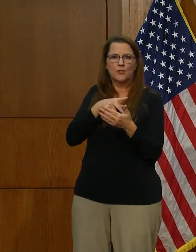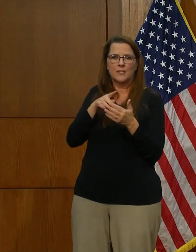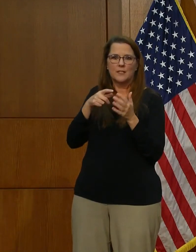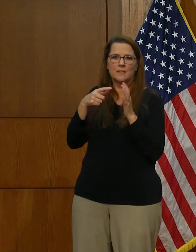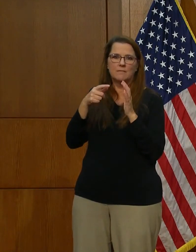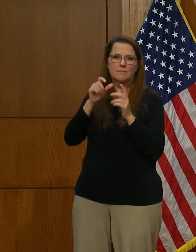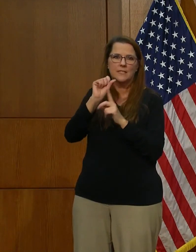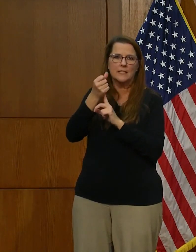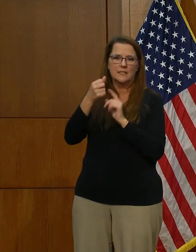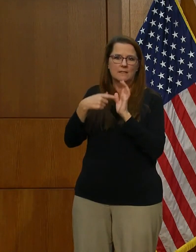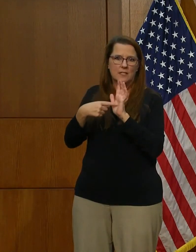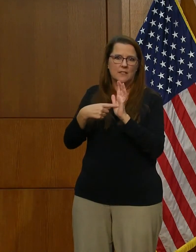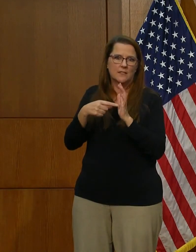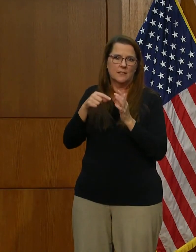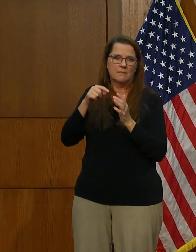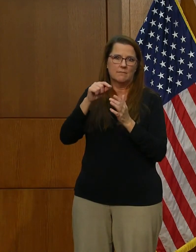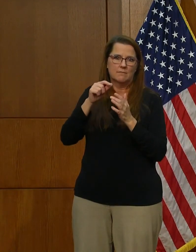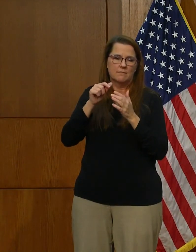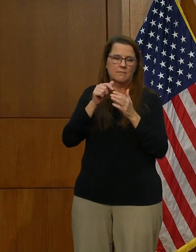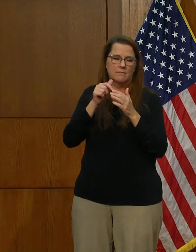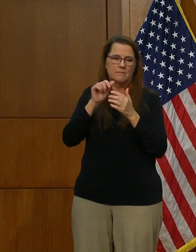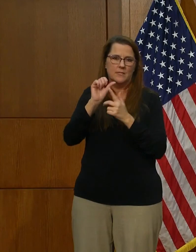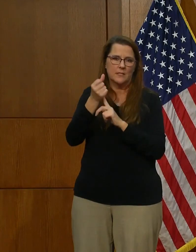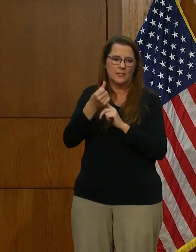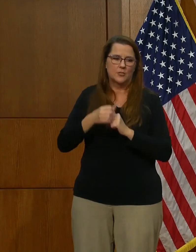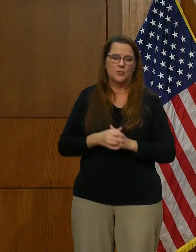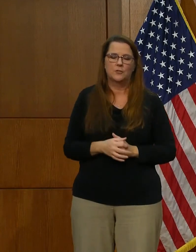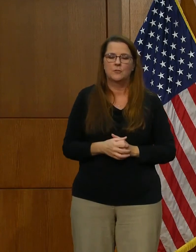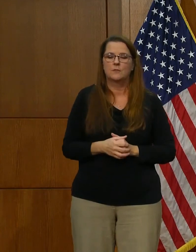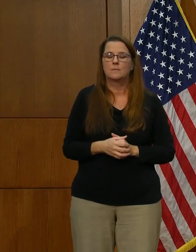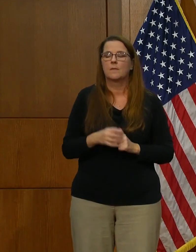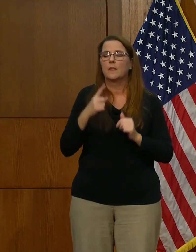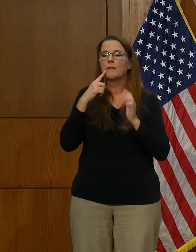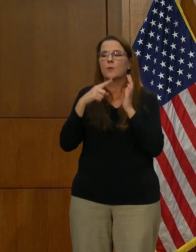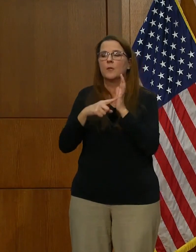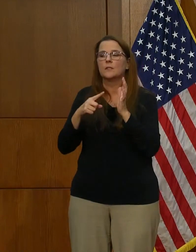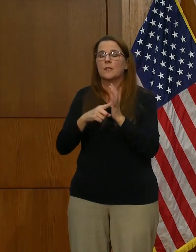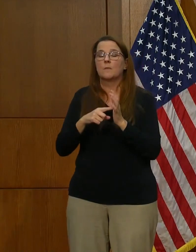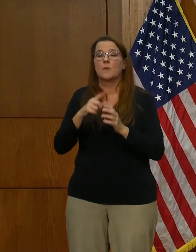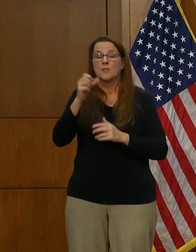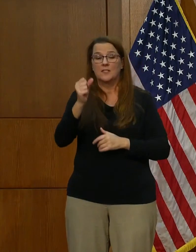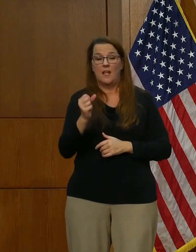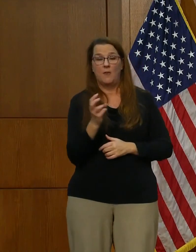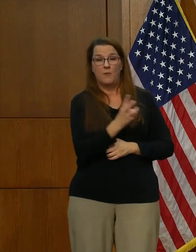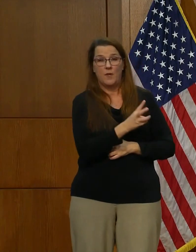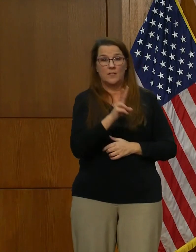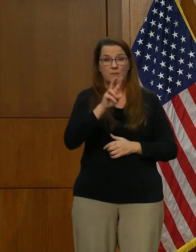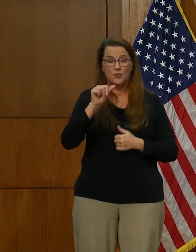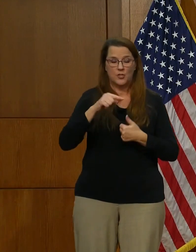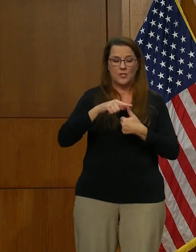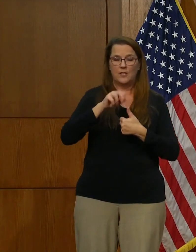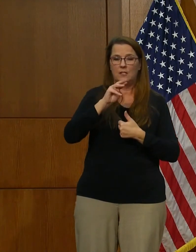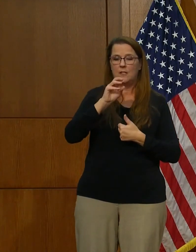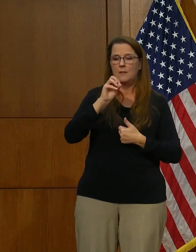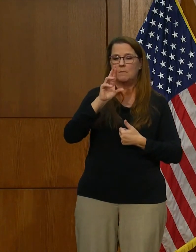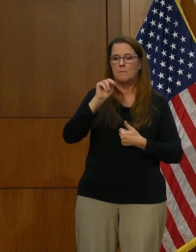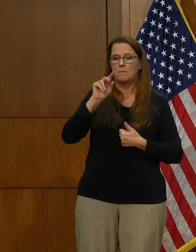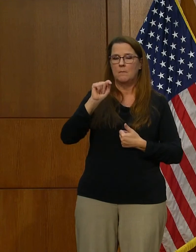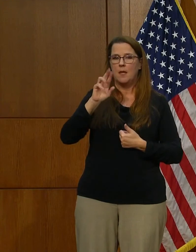UNDER 65 WITH PRE EXISTING CONDITIONS. GREAT EXAMPLE. ISA